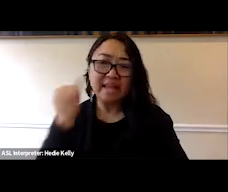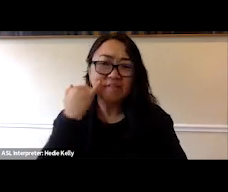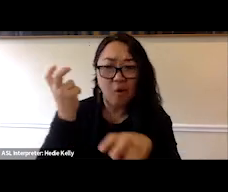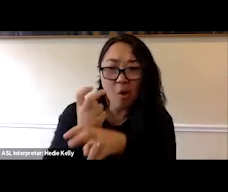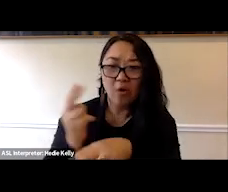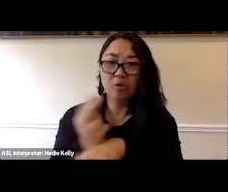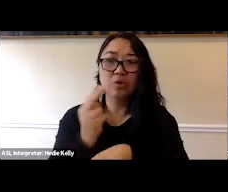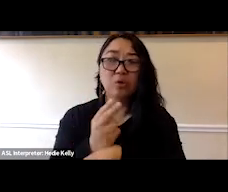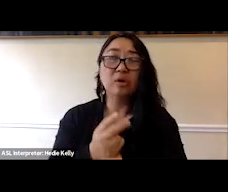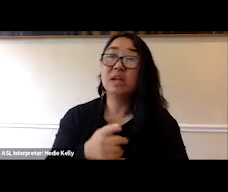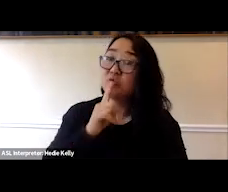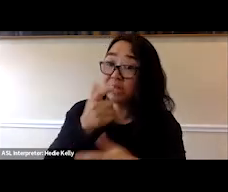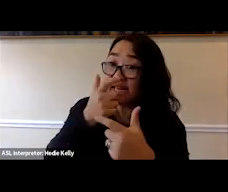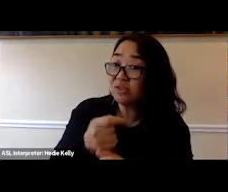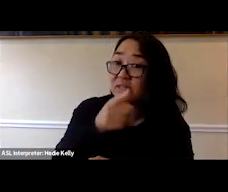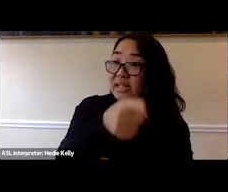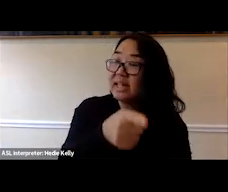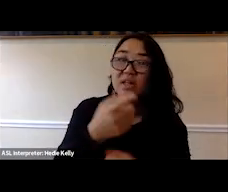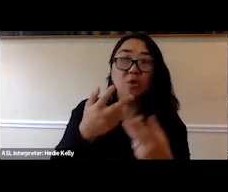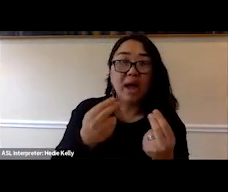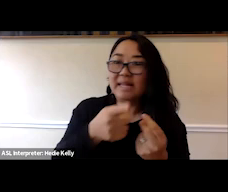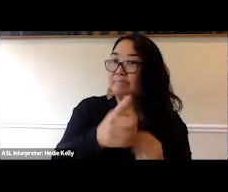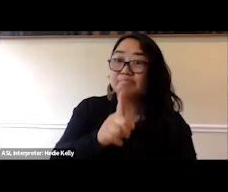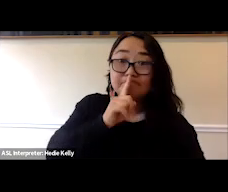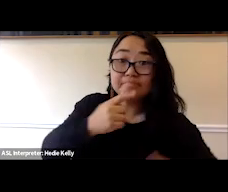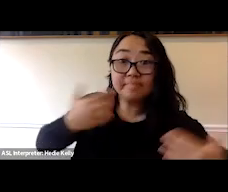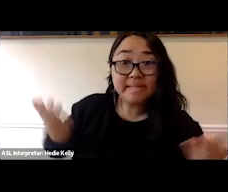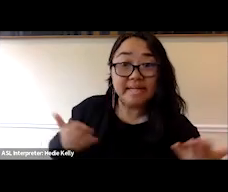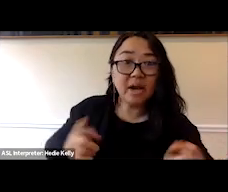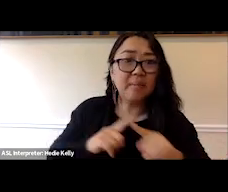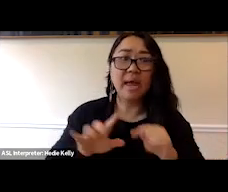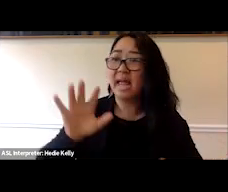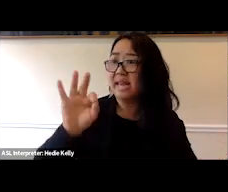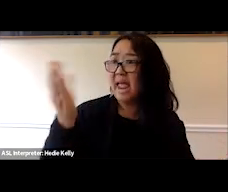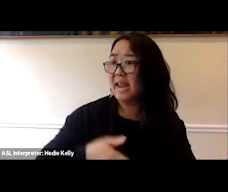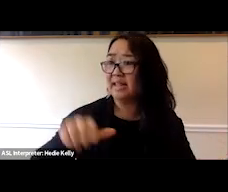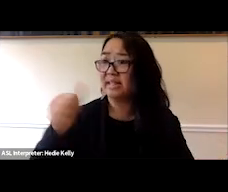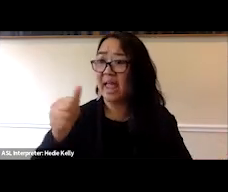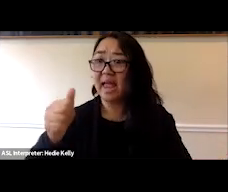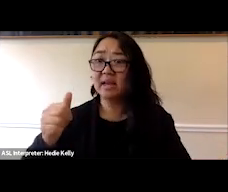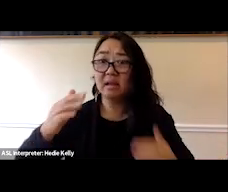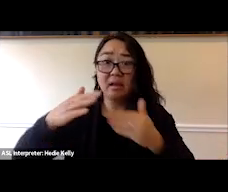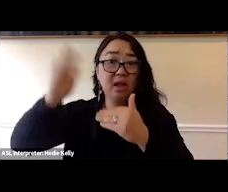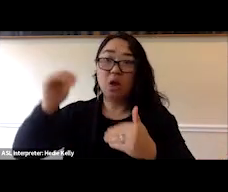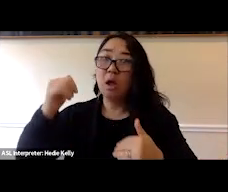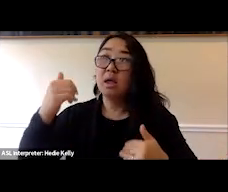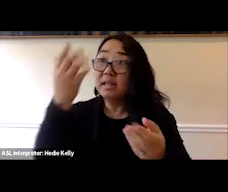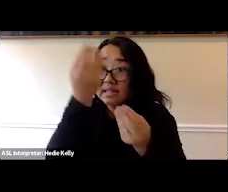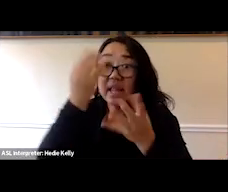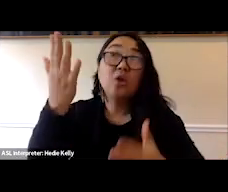on screen, but that is an important point, is that, you know, nine out of ten users or more won't tell you why they've abandoned your experience.